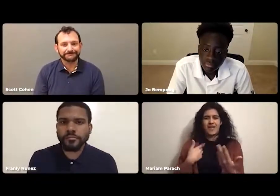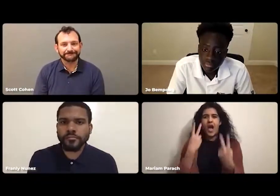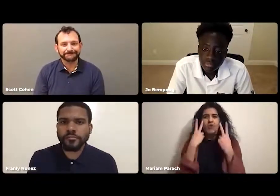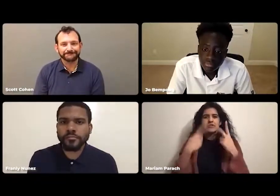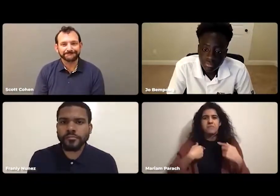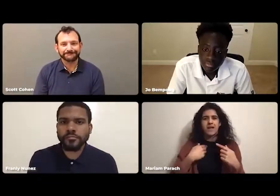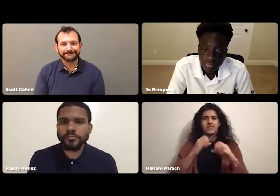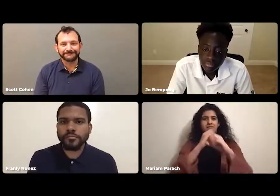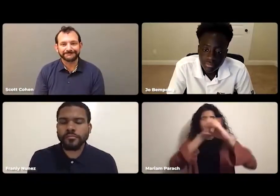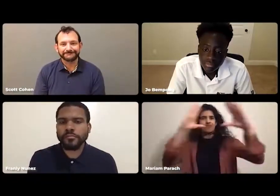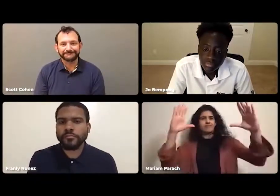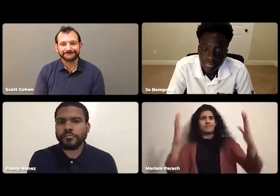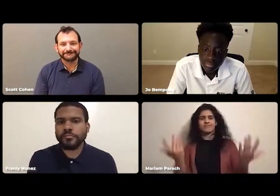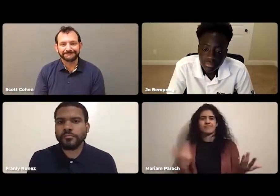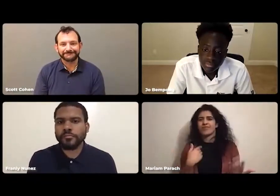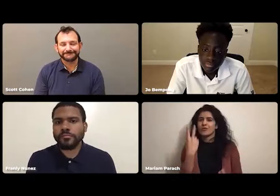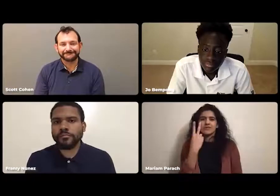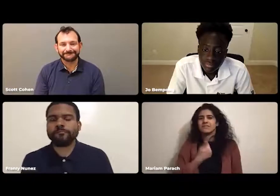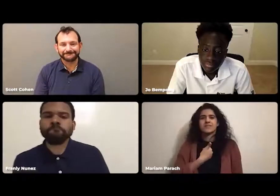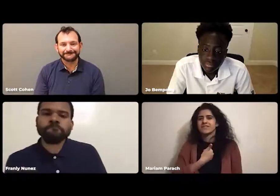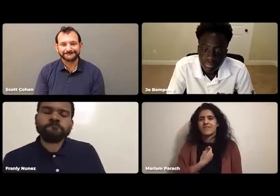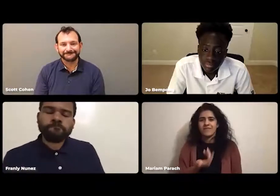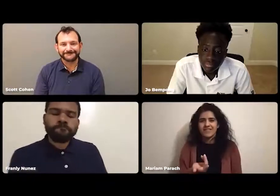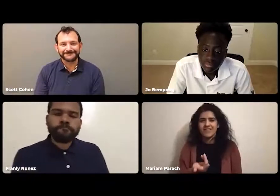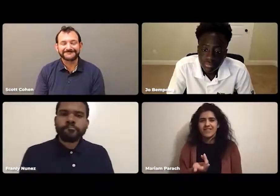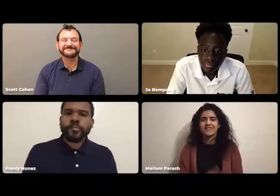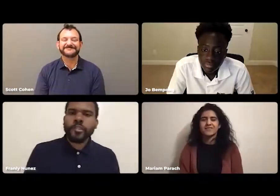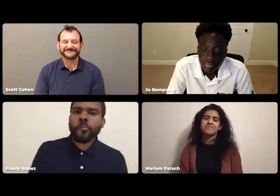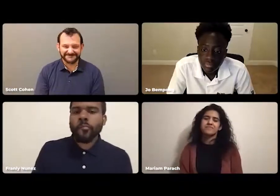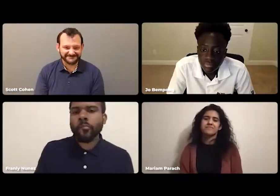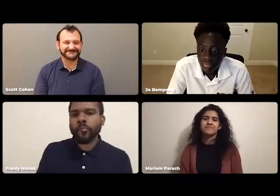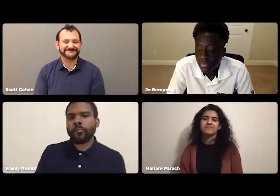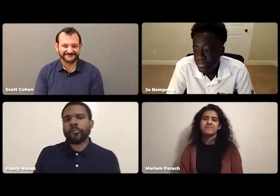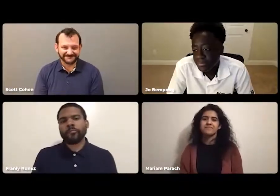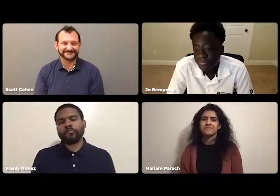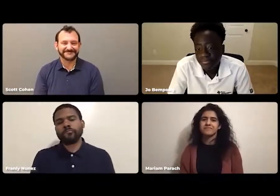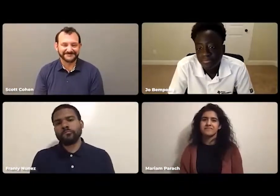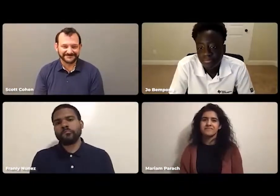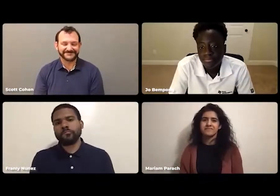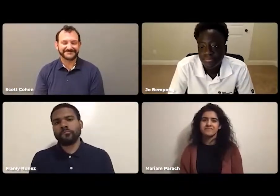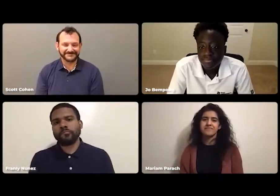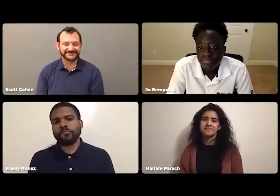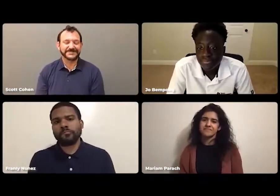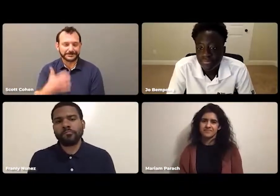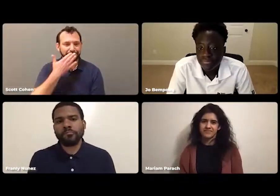If everyone was the same as me, I'm not sure I would've had that same motivation. And I wouldn't have really seen myself.